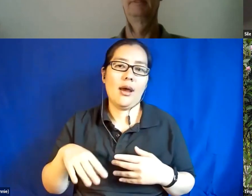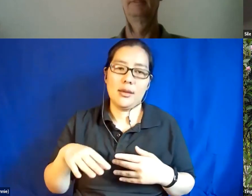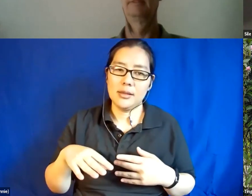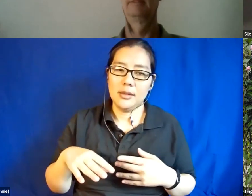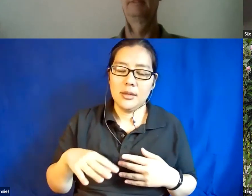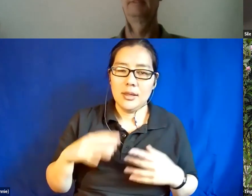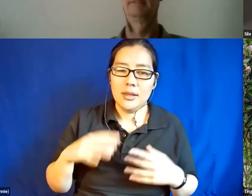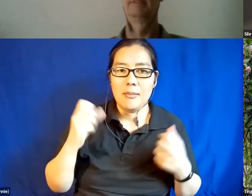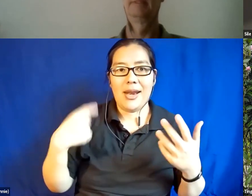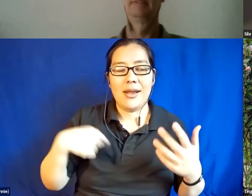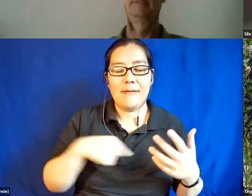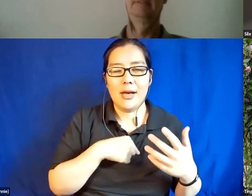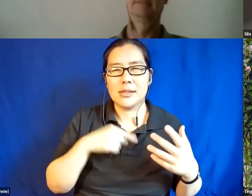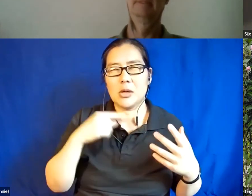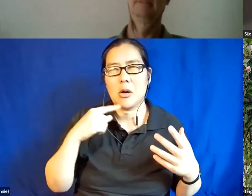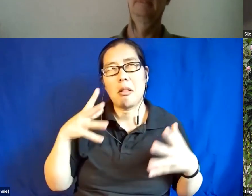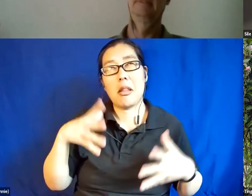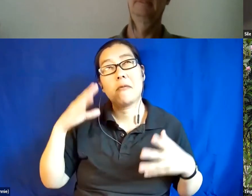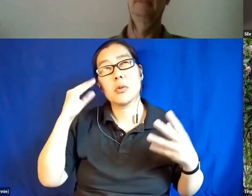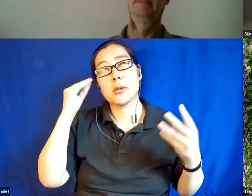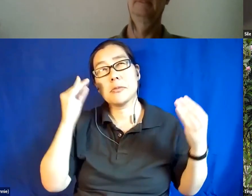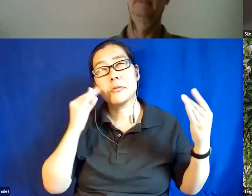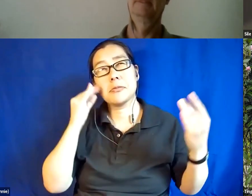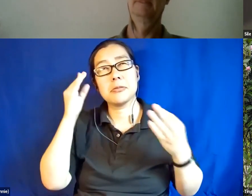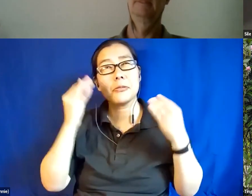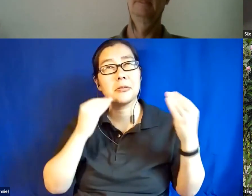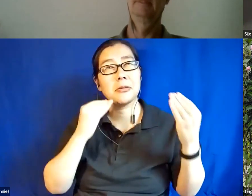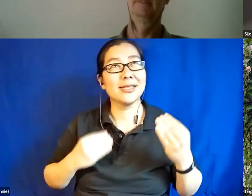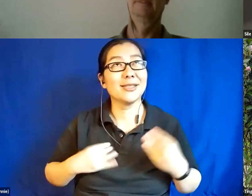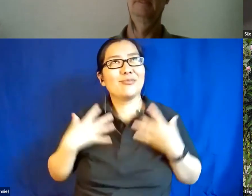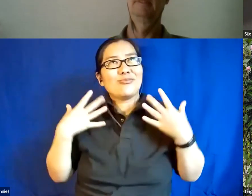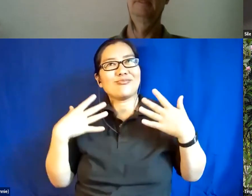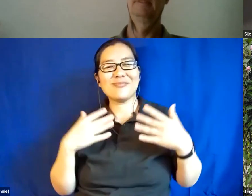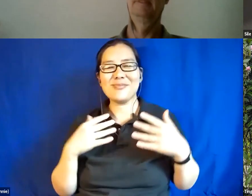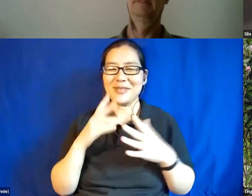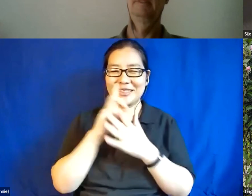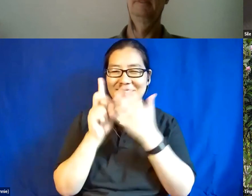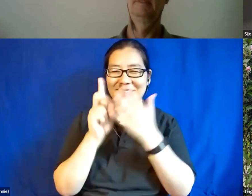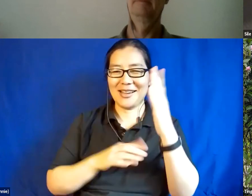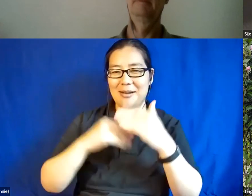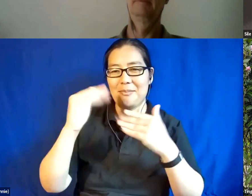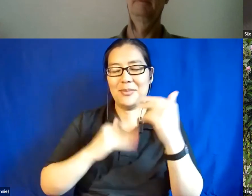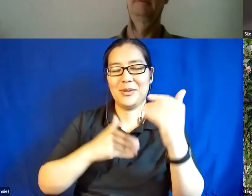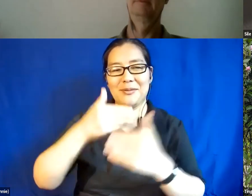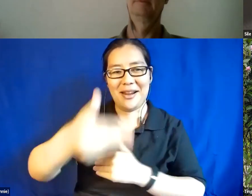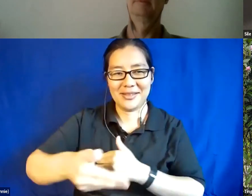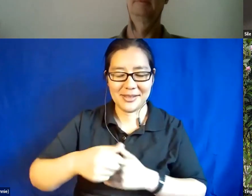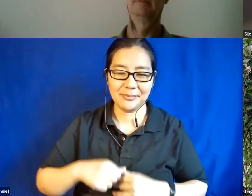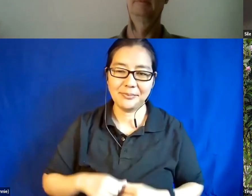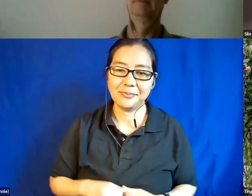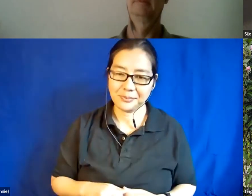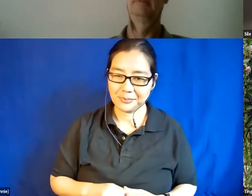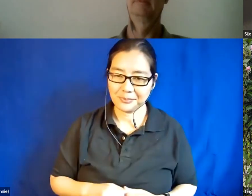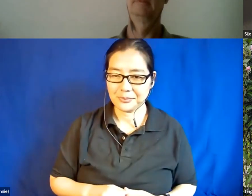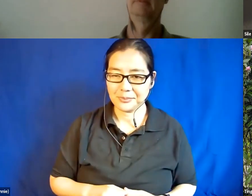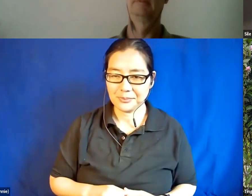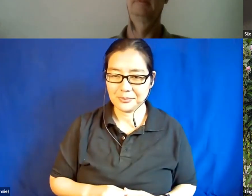thought and hopefully inspirations for what to design and build next. So we are now off to our next